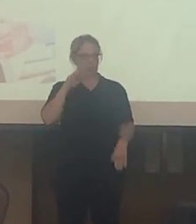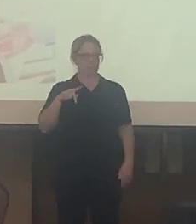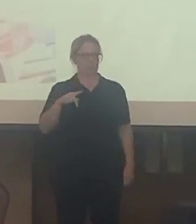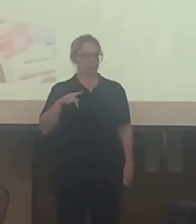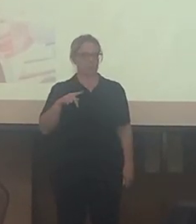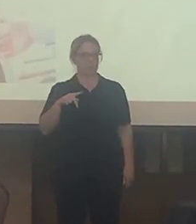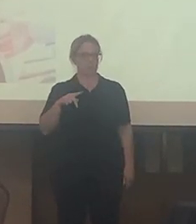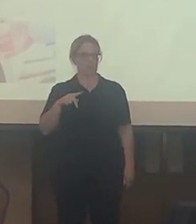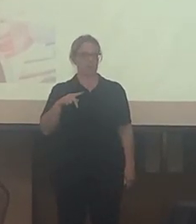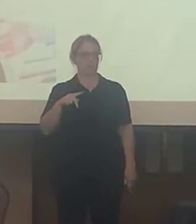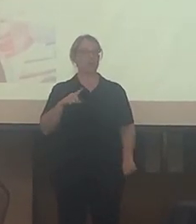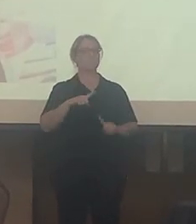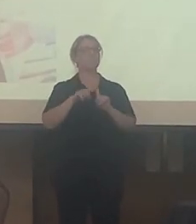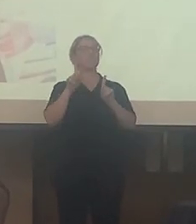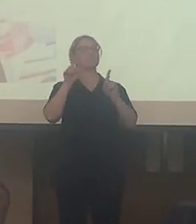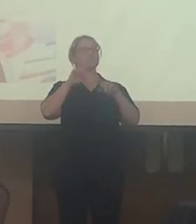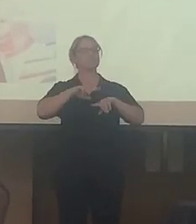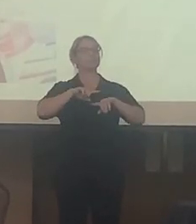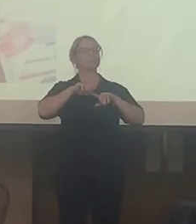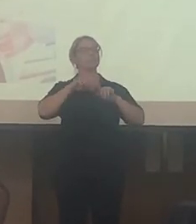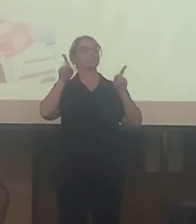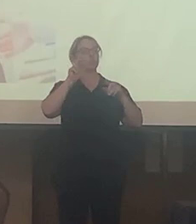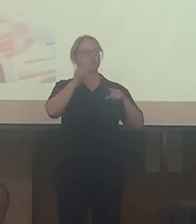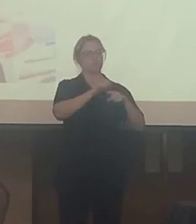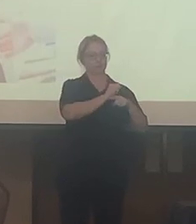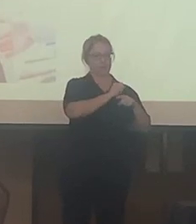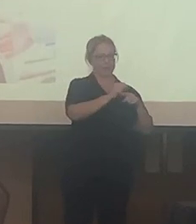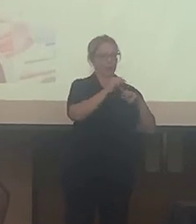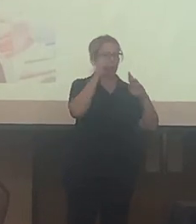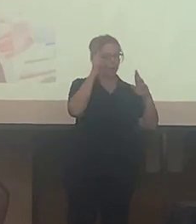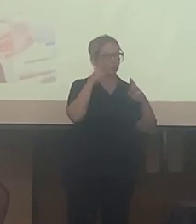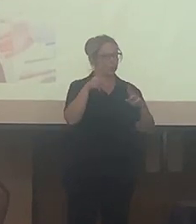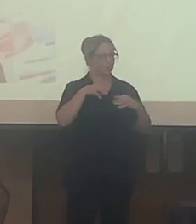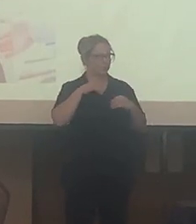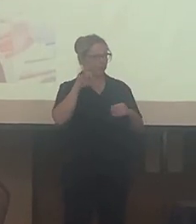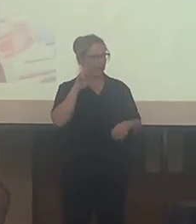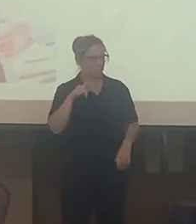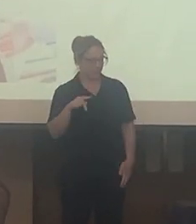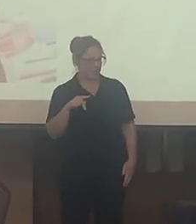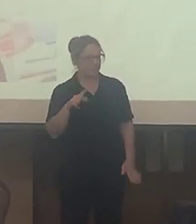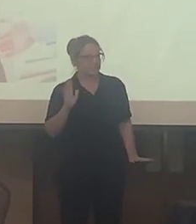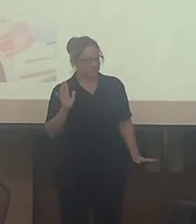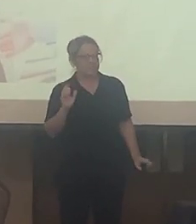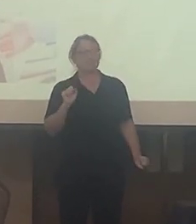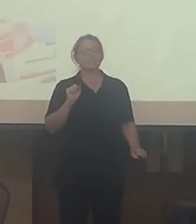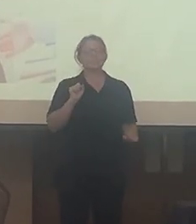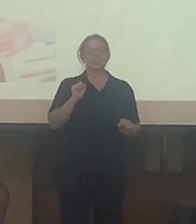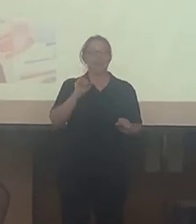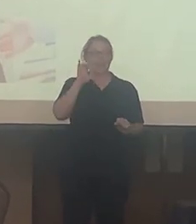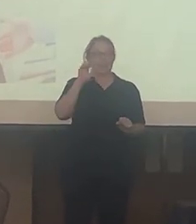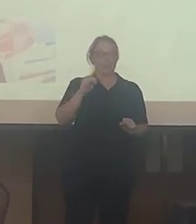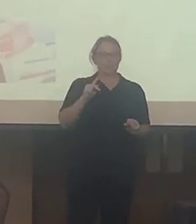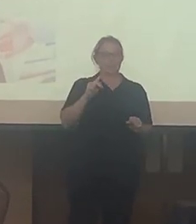whole other conversation a whole other training hopefully you do and then the iep is developed